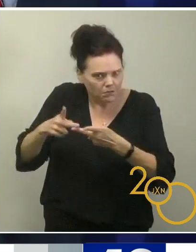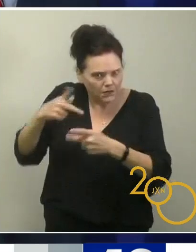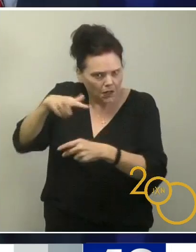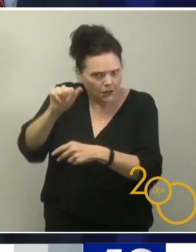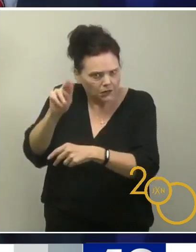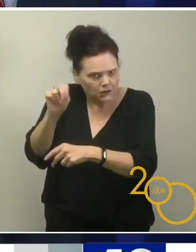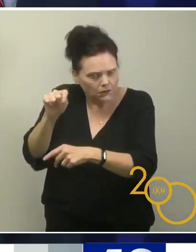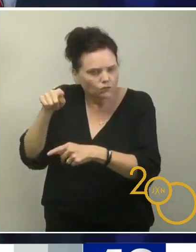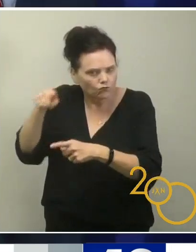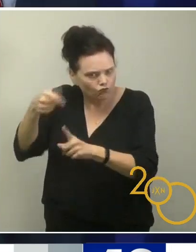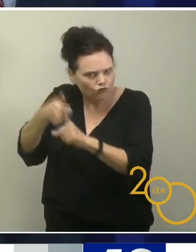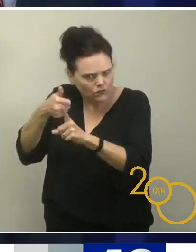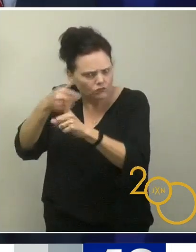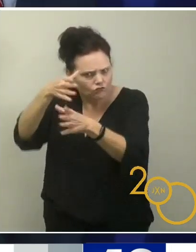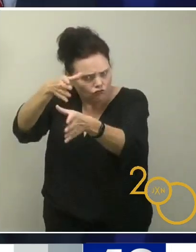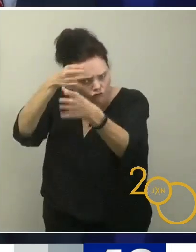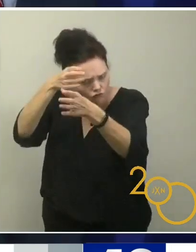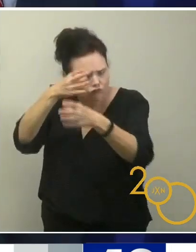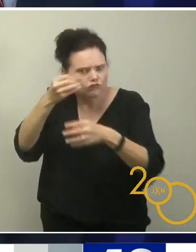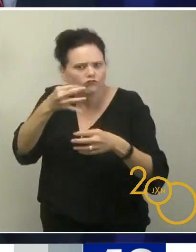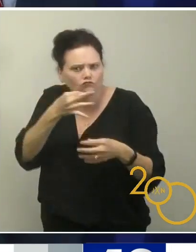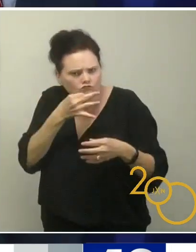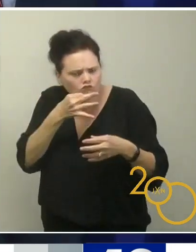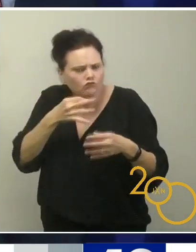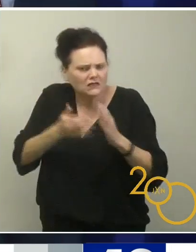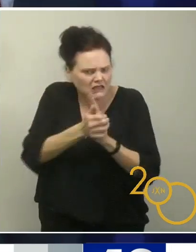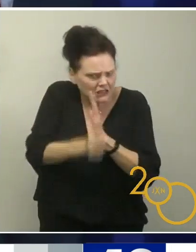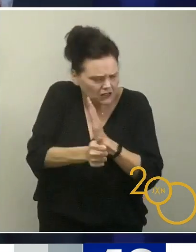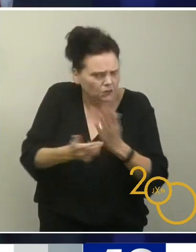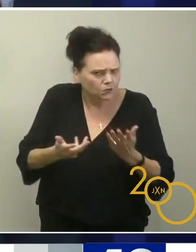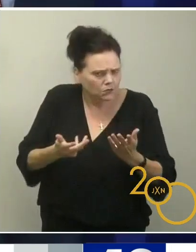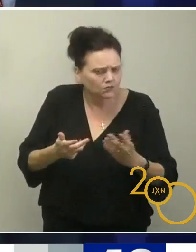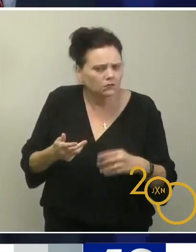WITH EXISTING OPERATORS. AS I SAID BEFORE AND I WANT TO